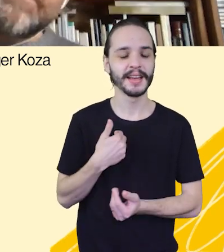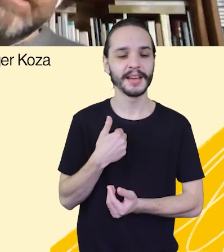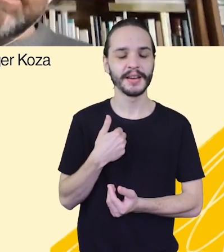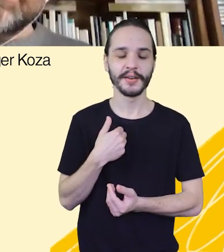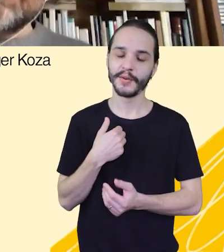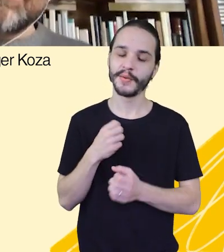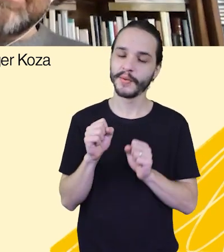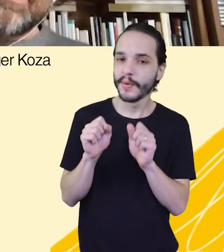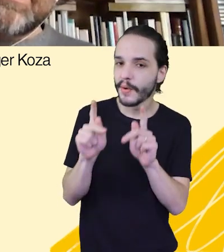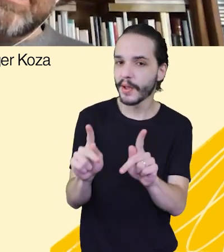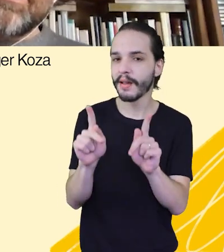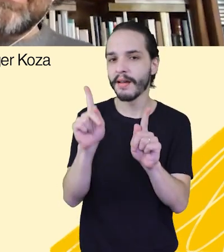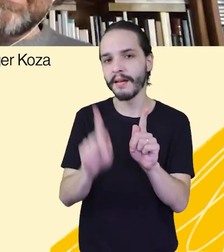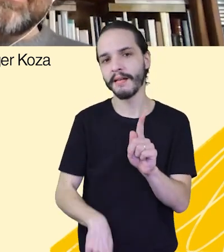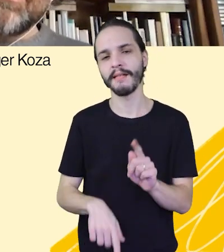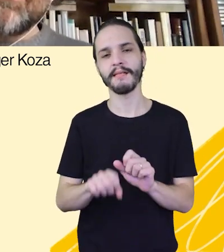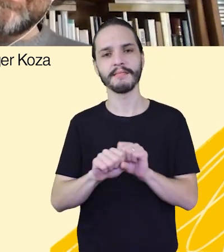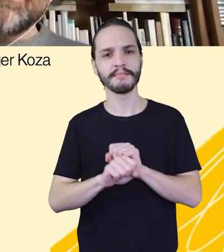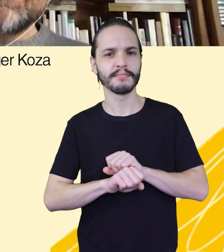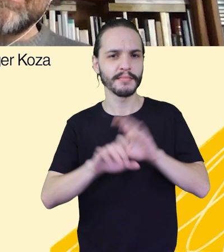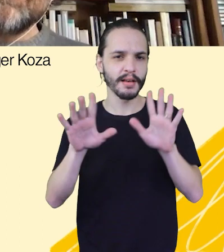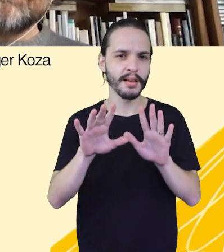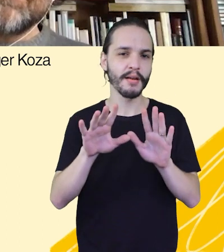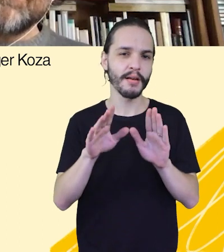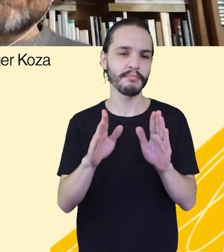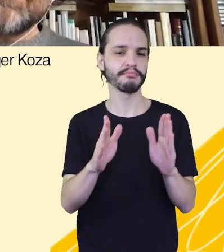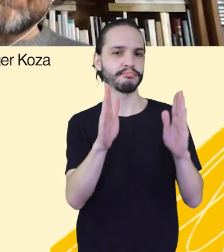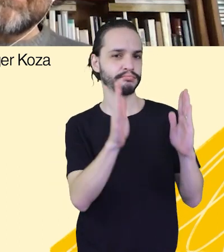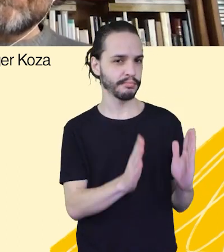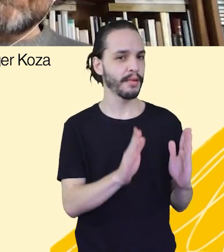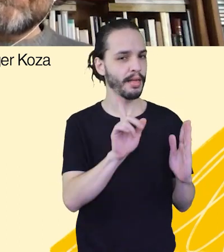I don't know how I can answer. Because I mean...